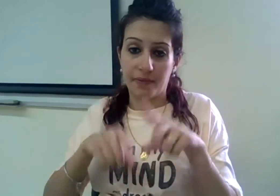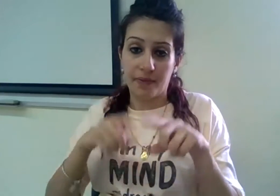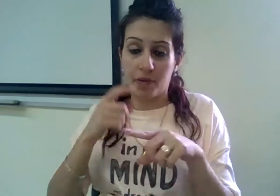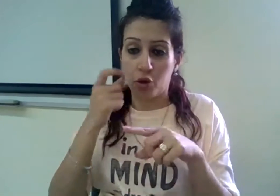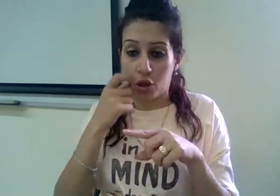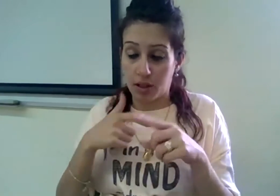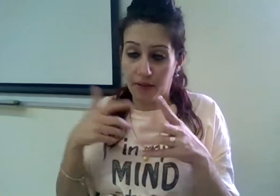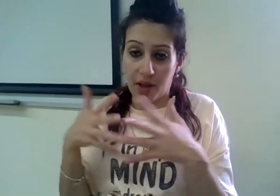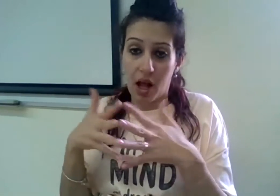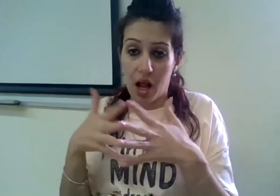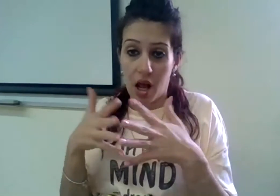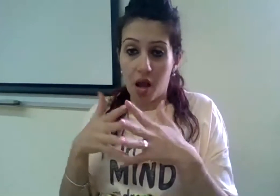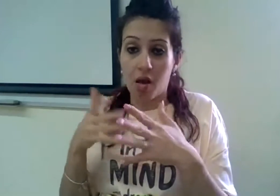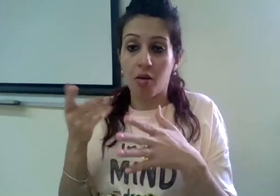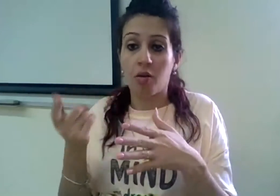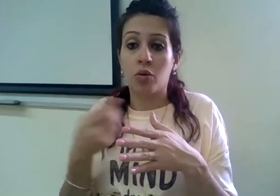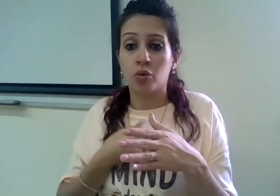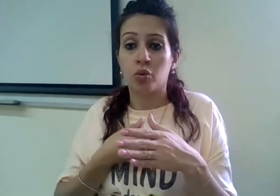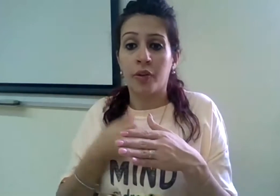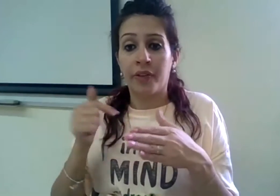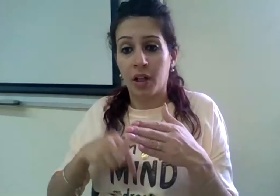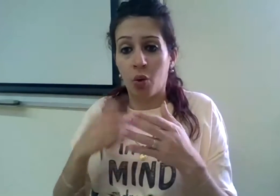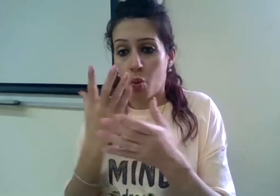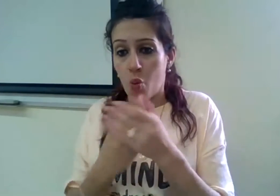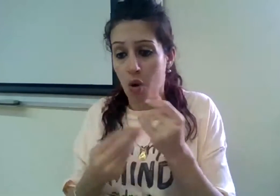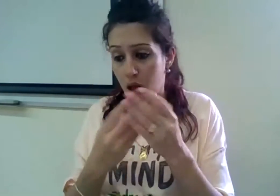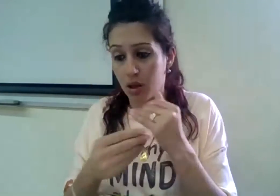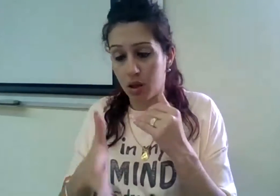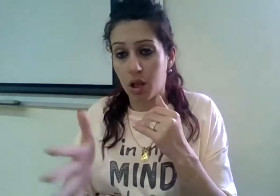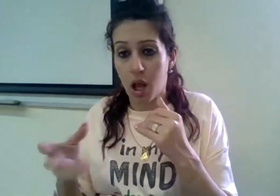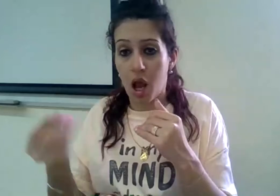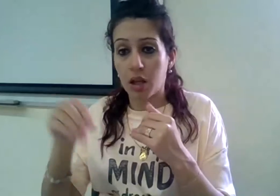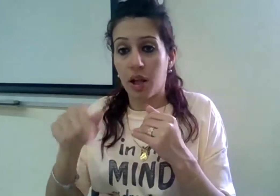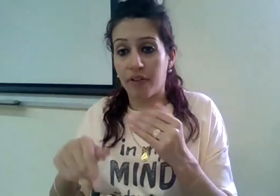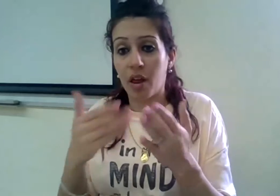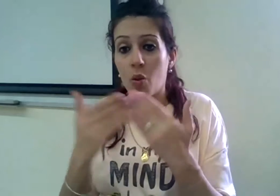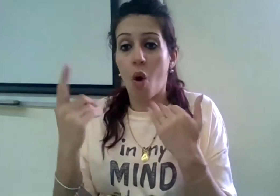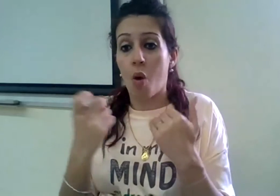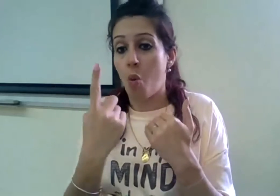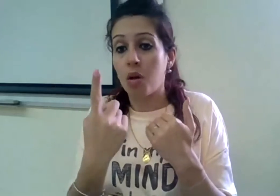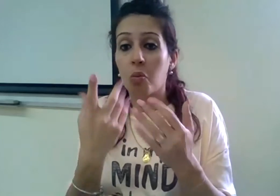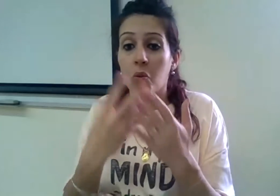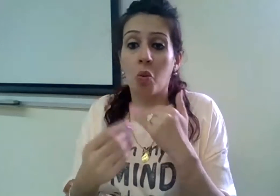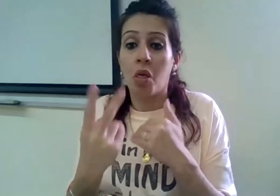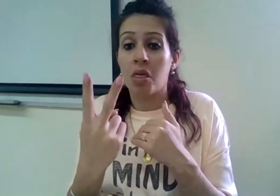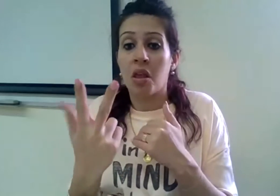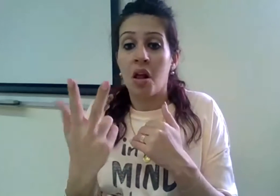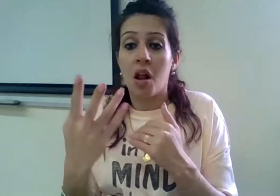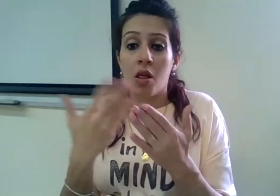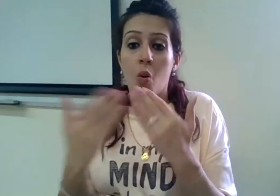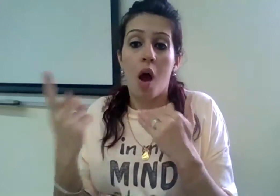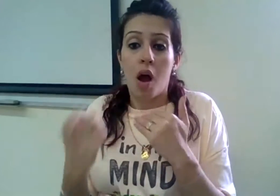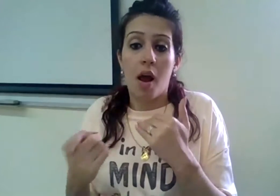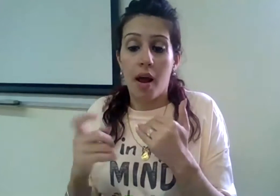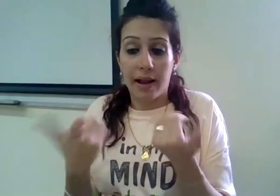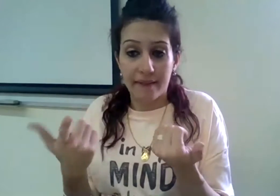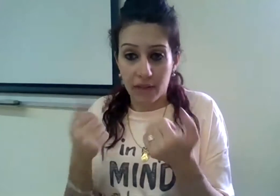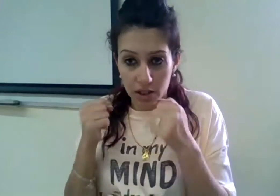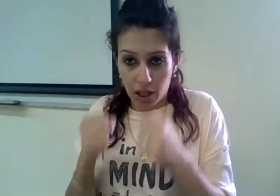Because it was related also to your talk and if you have like good practices? Yea, I'm happy to. Thank you very much.